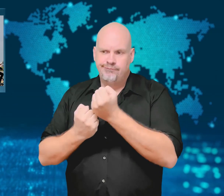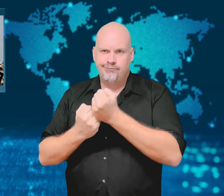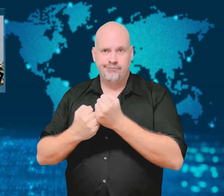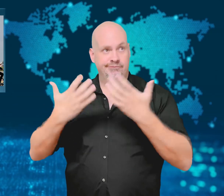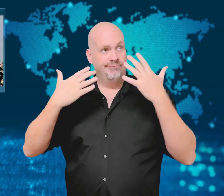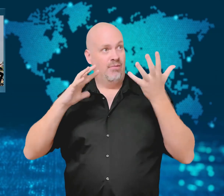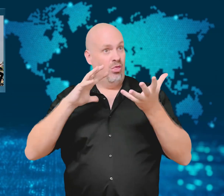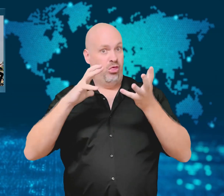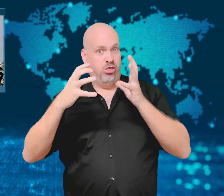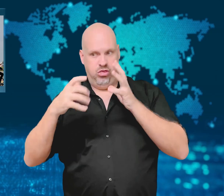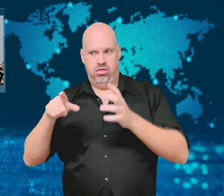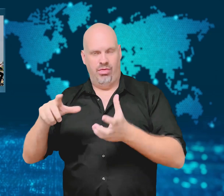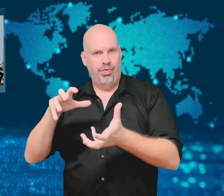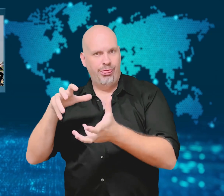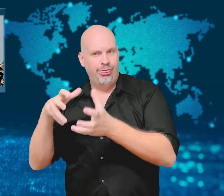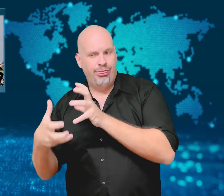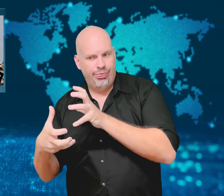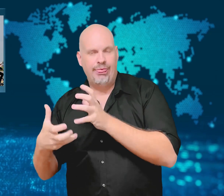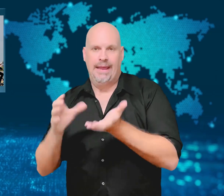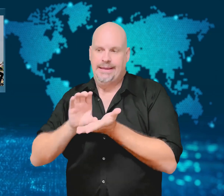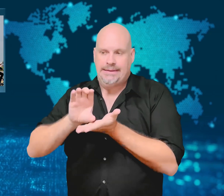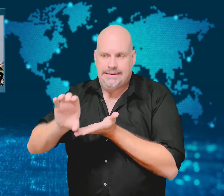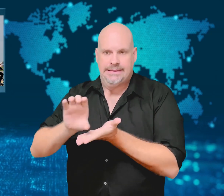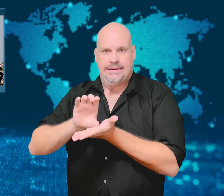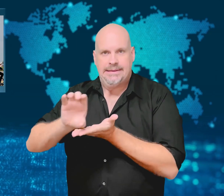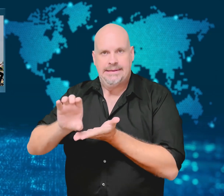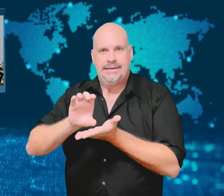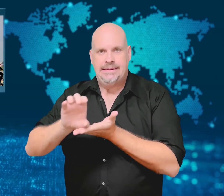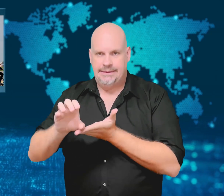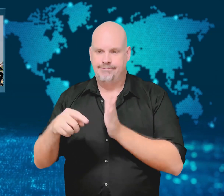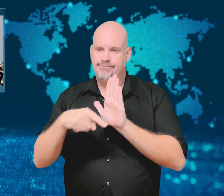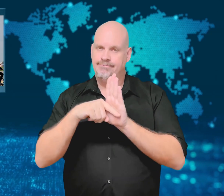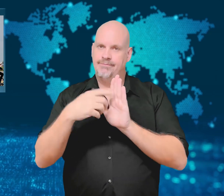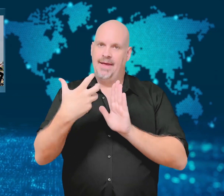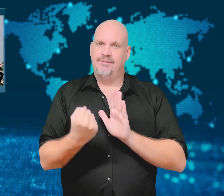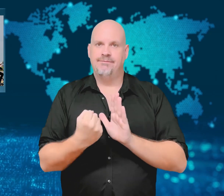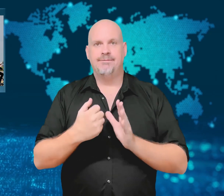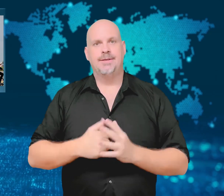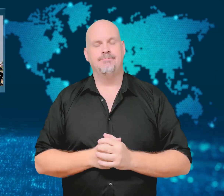poor nations for increasing damage linked to global warming.